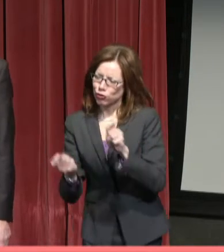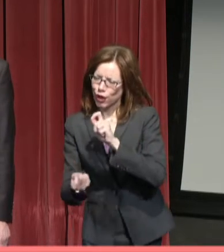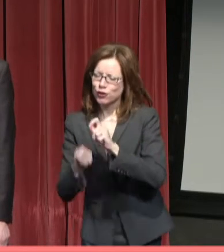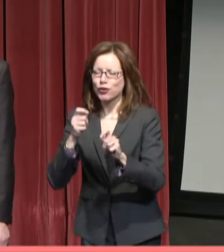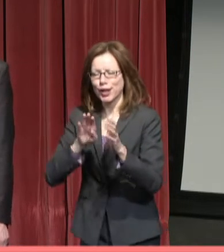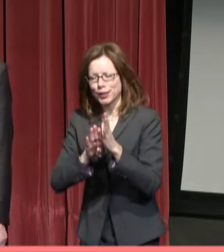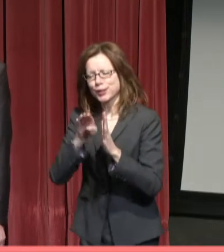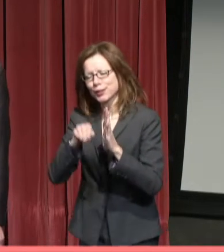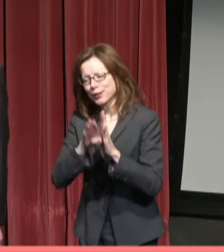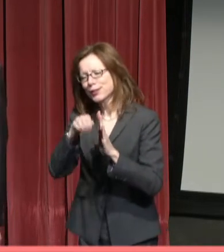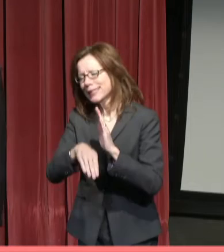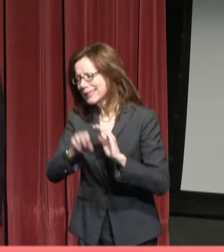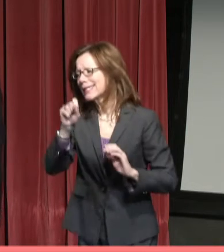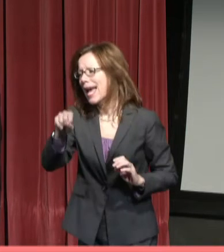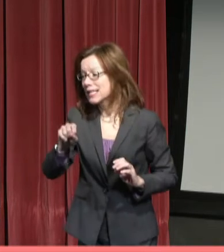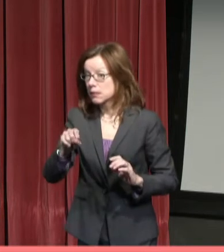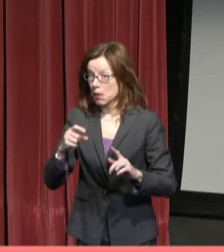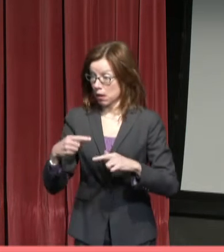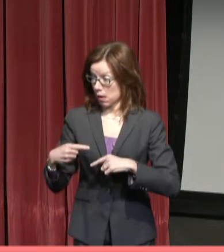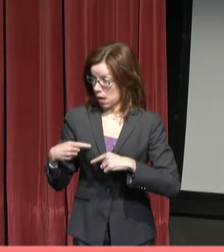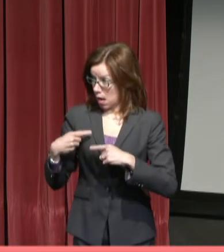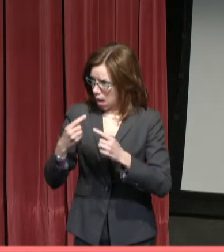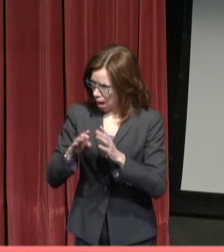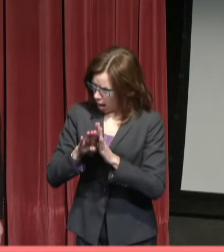But it's never changed as rapidly as it is today.